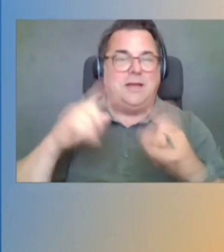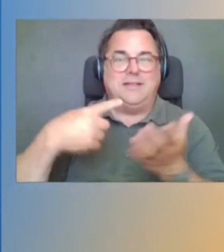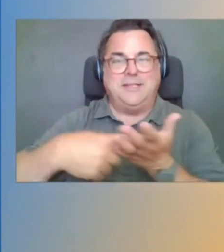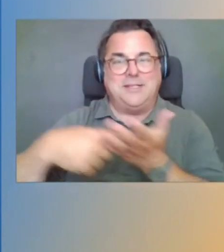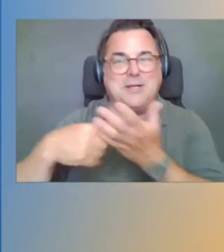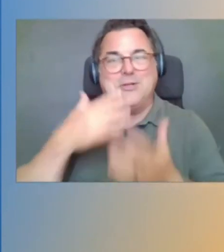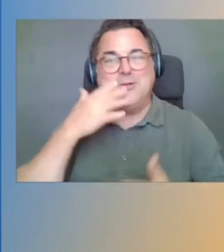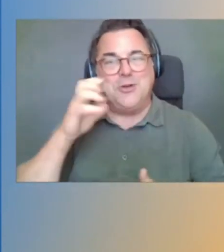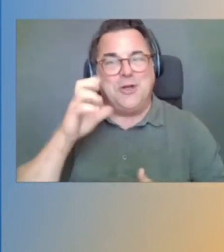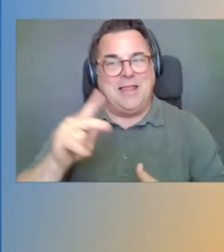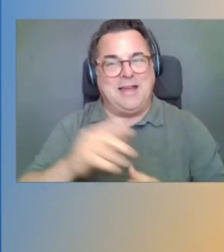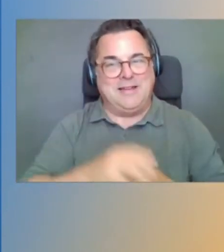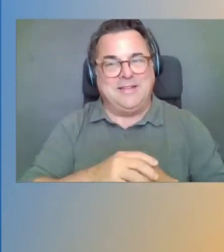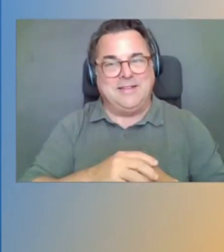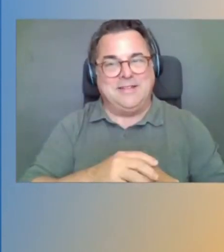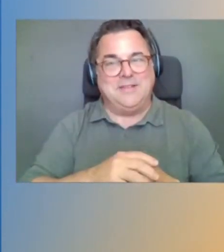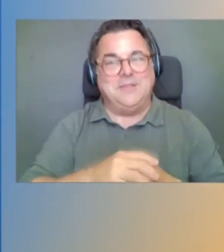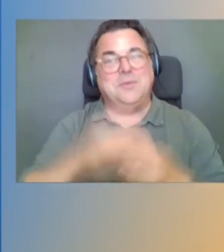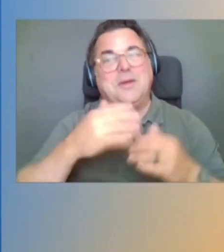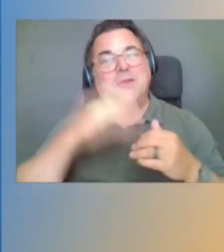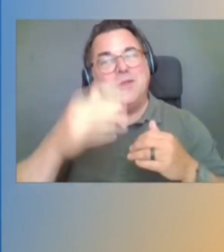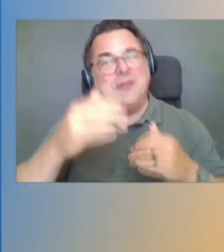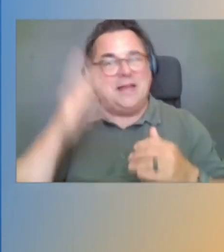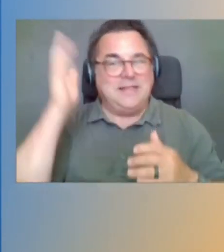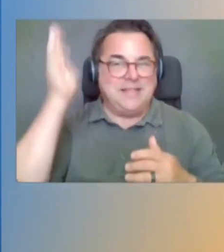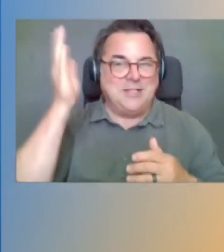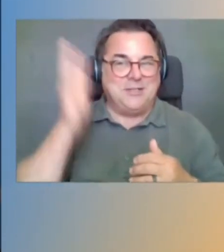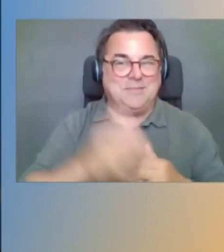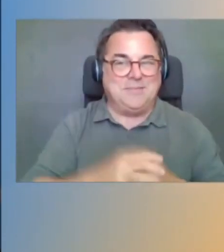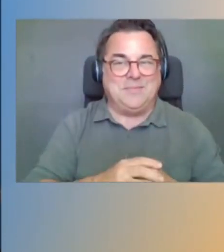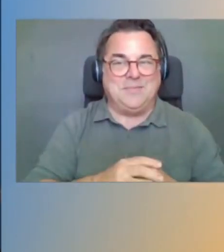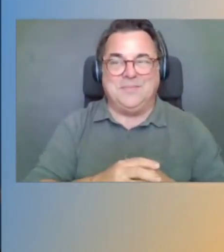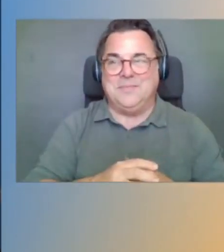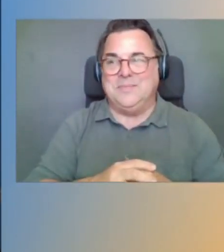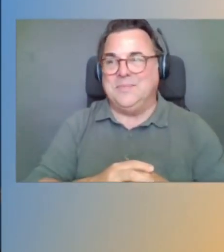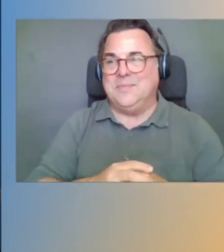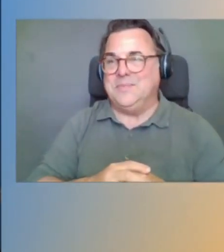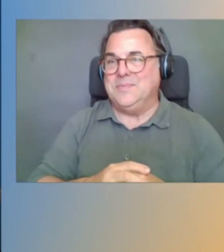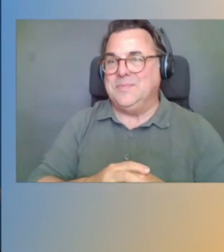with the next upcoming sessions. Thank you. Alright.